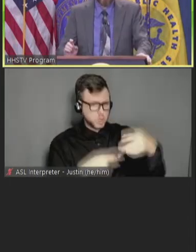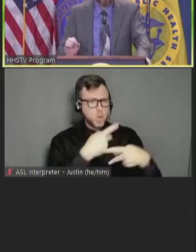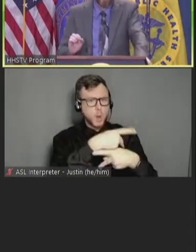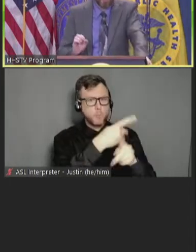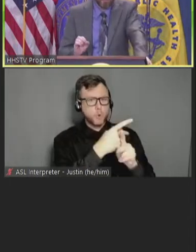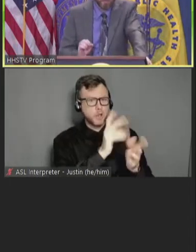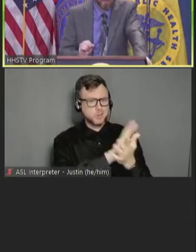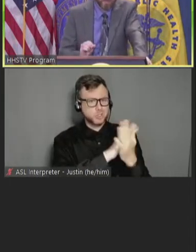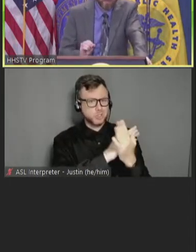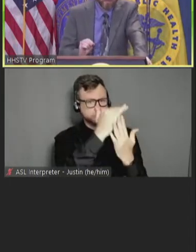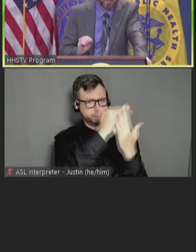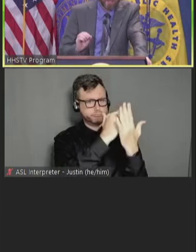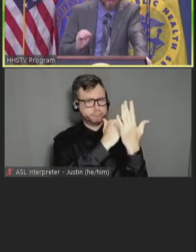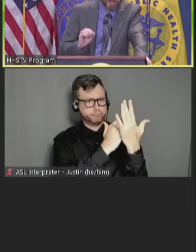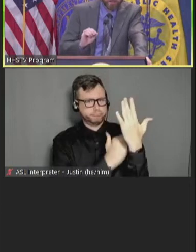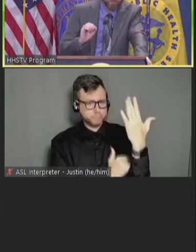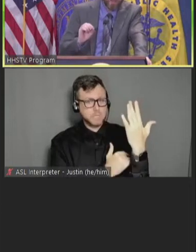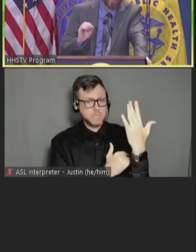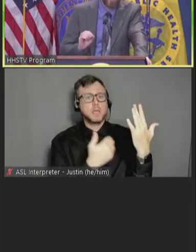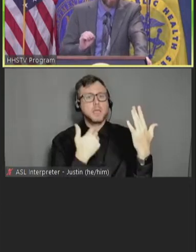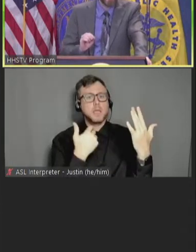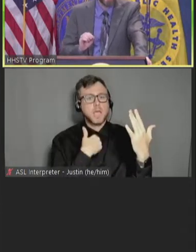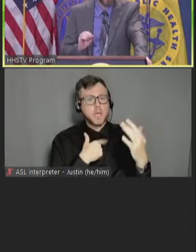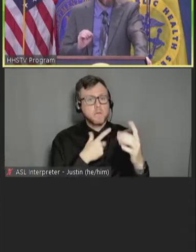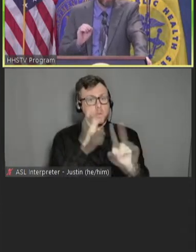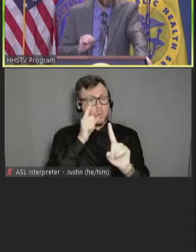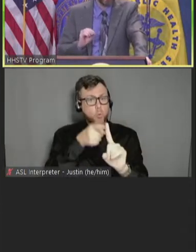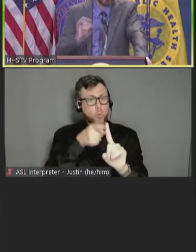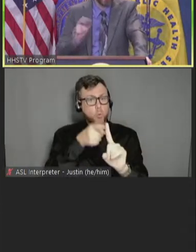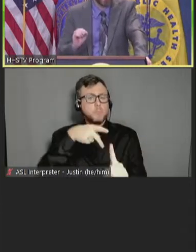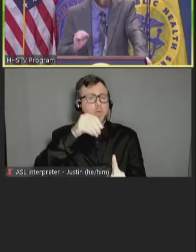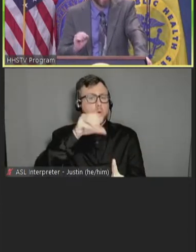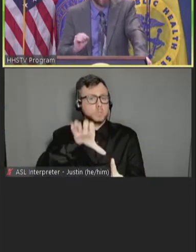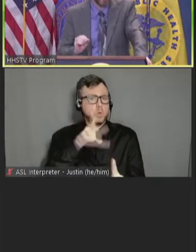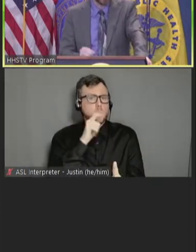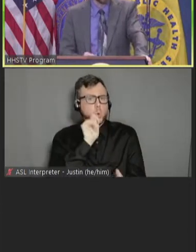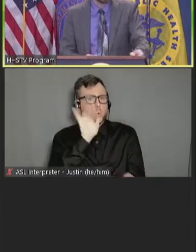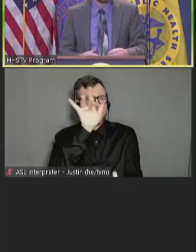really important about this is you get that point of contact of who you should contact to